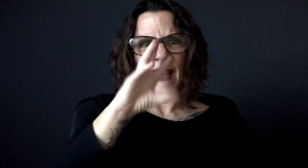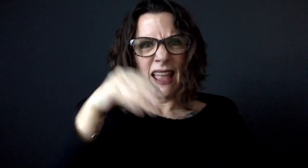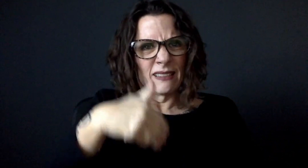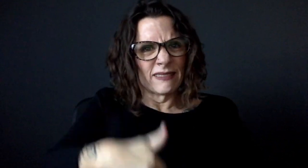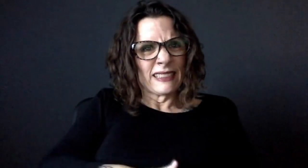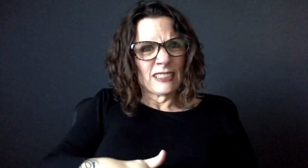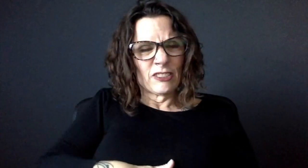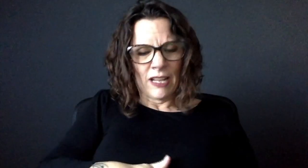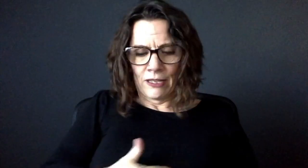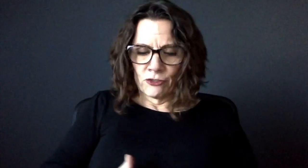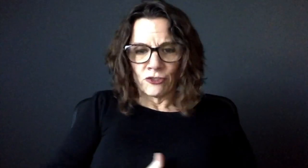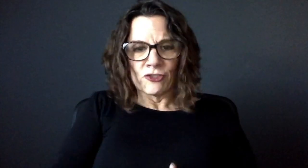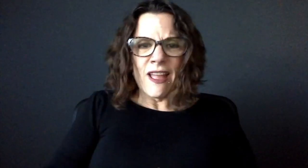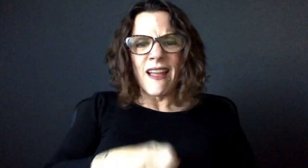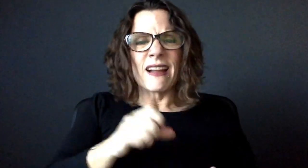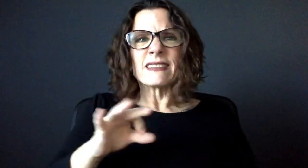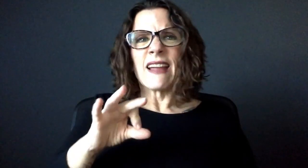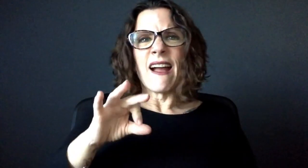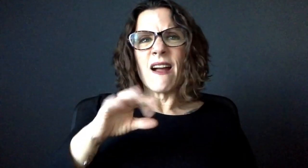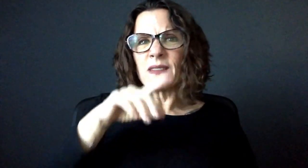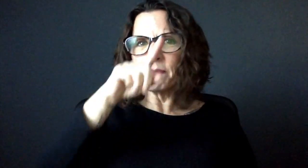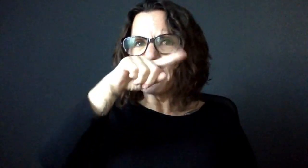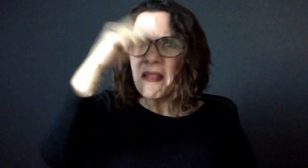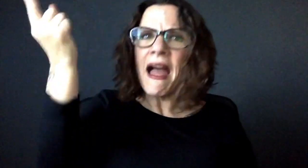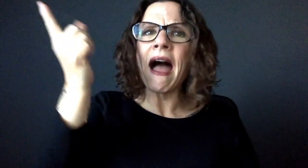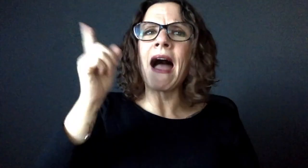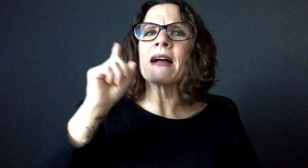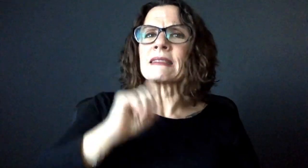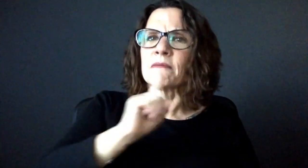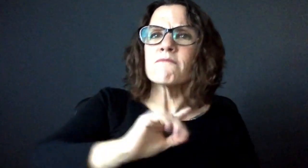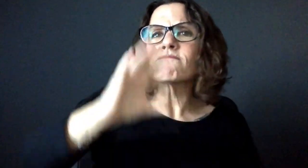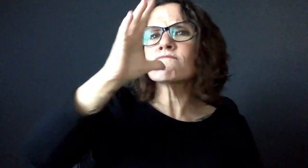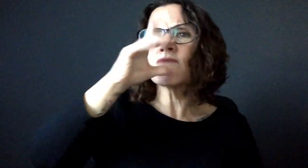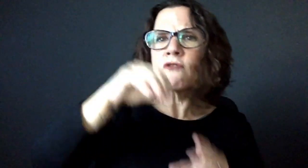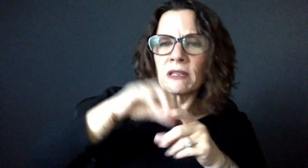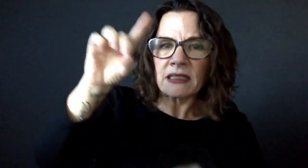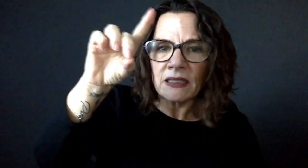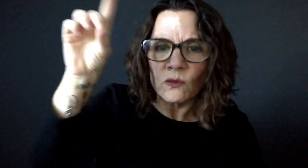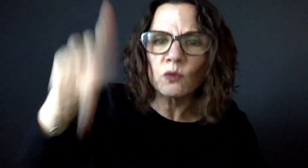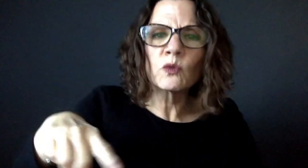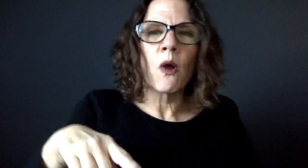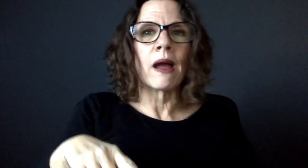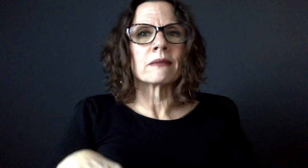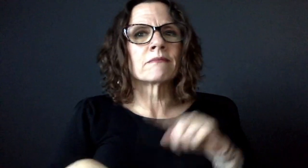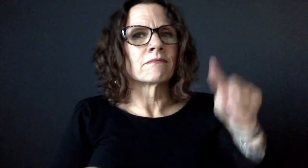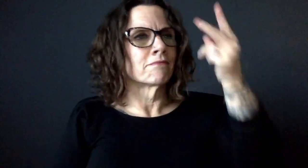and intestinal tracts of Black single mothers in Detroit,